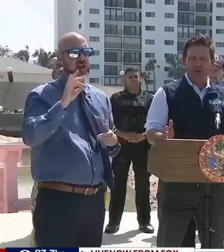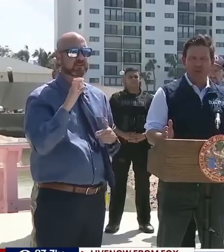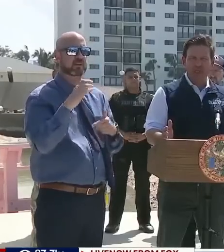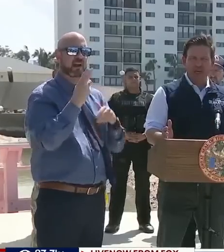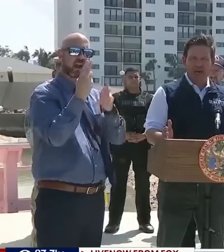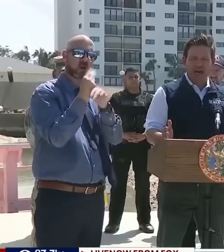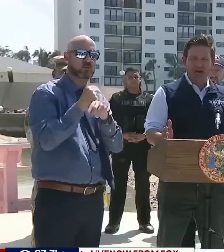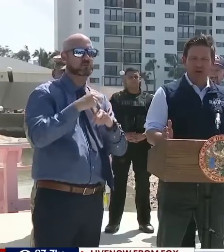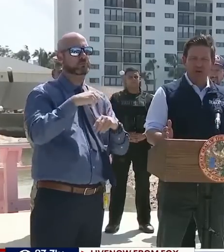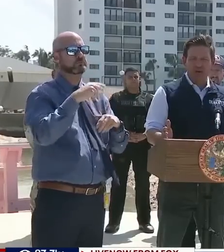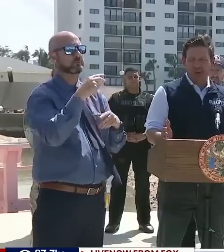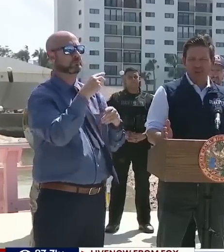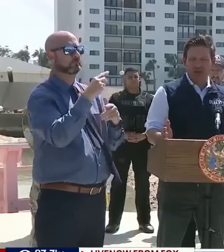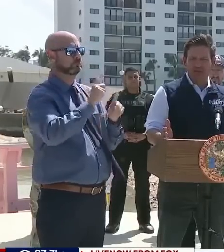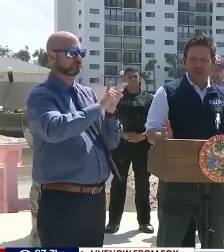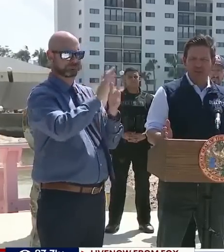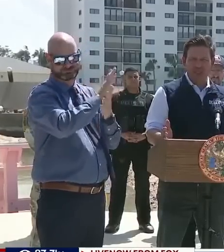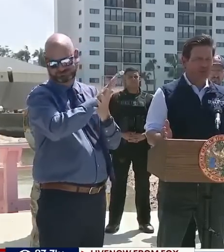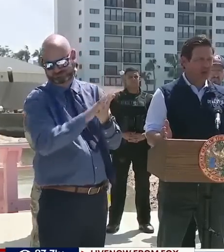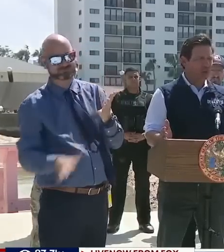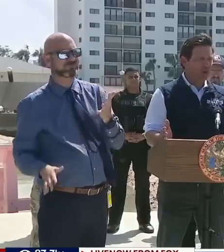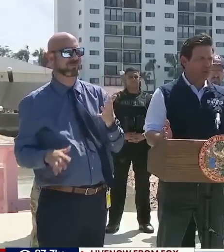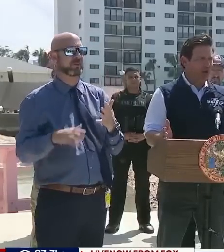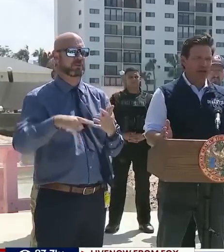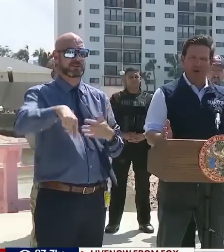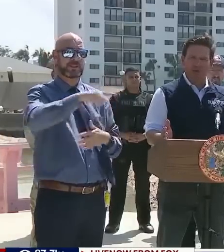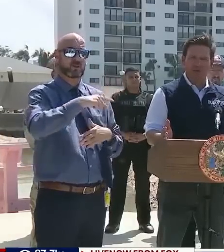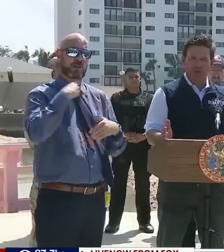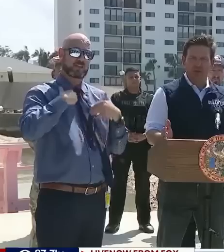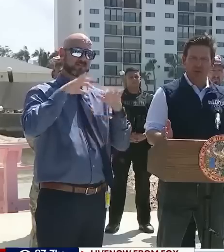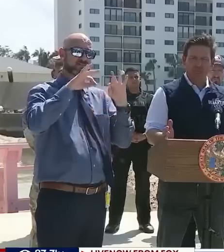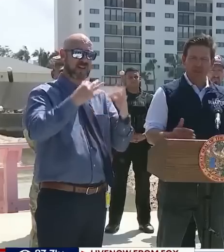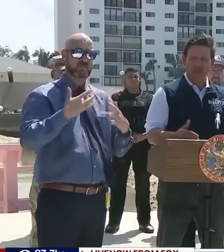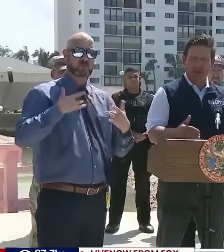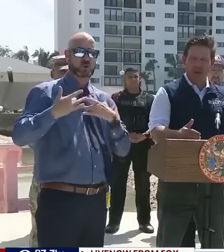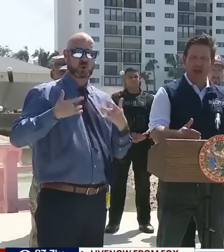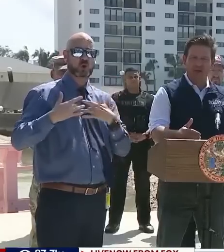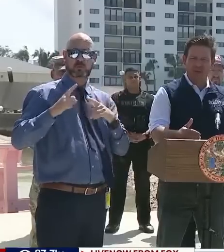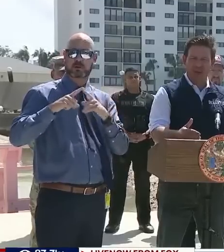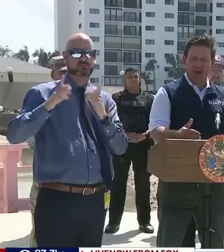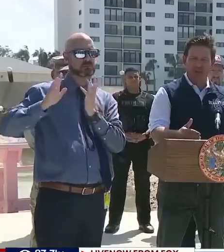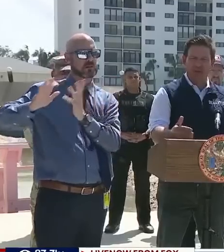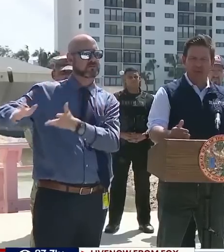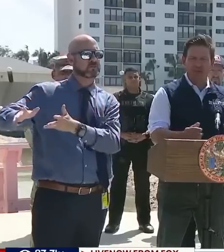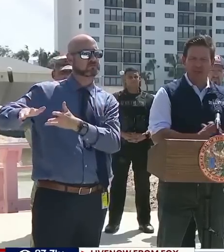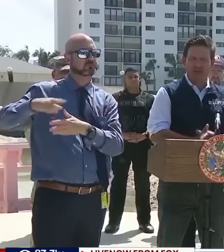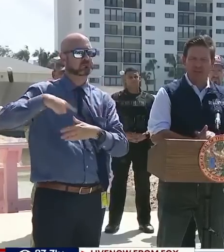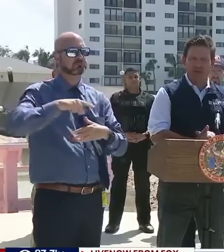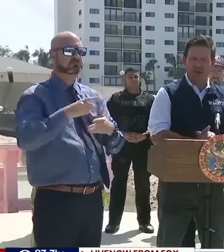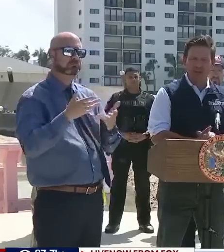it's National Guard, whether it's Florida Fish and Wildlife Florida, Highway Patrol, all these folks, uh, who you know,